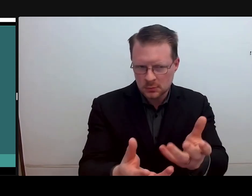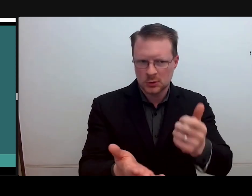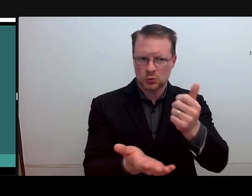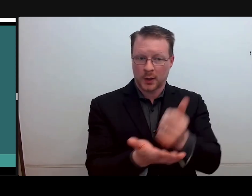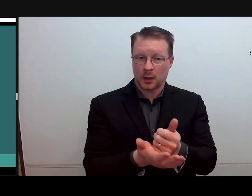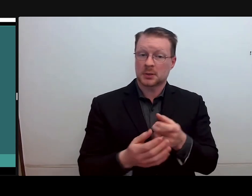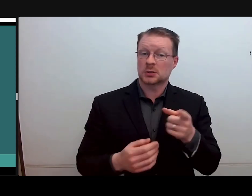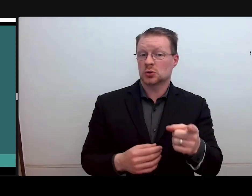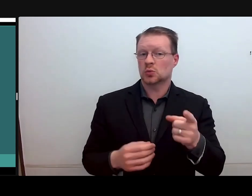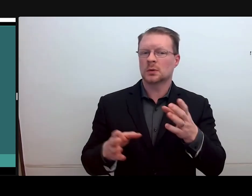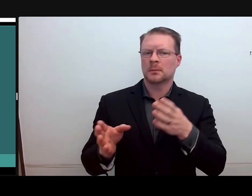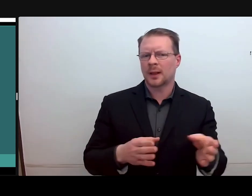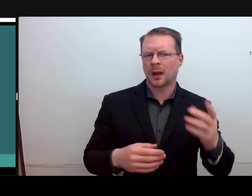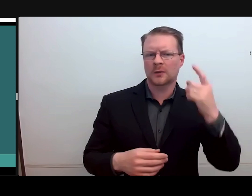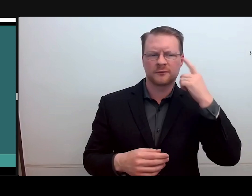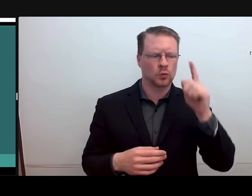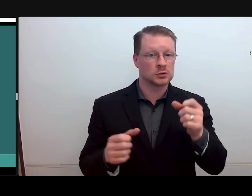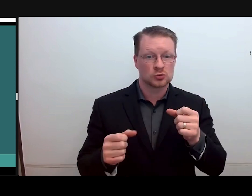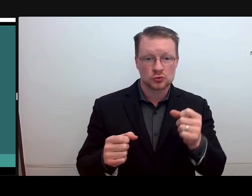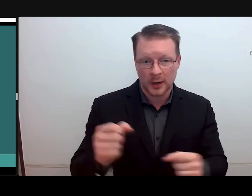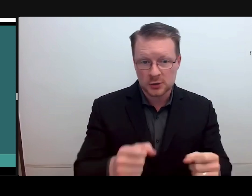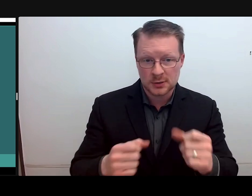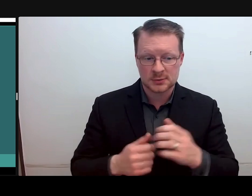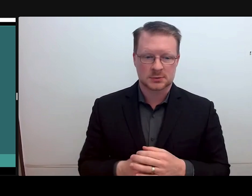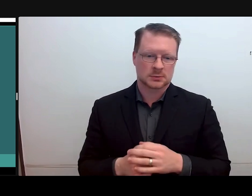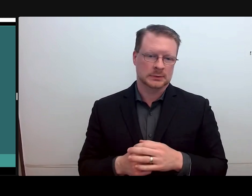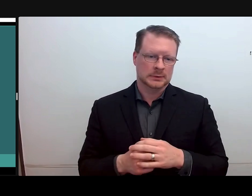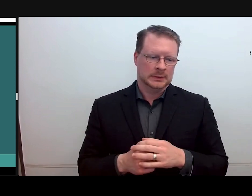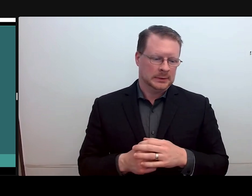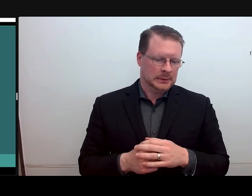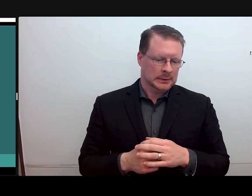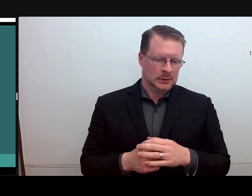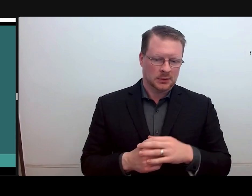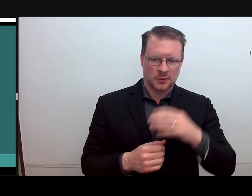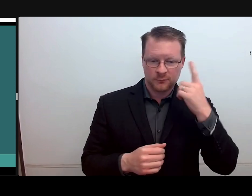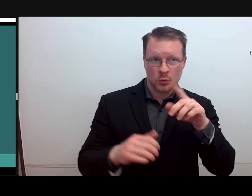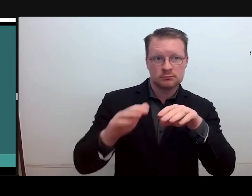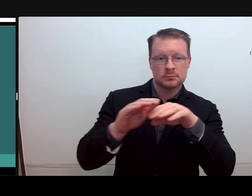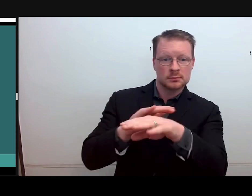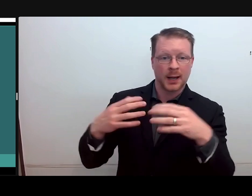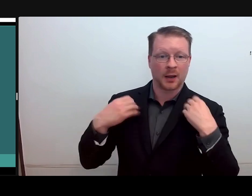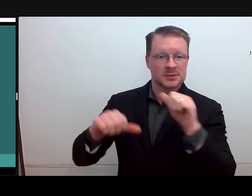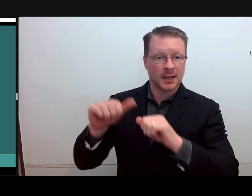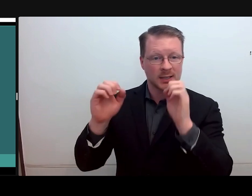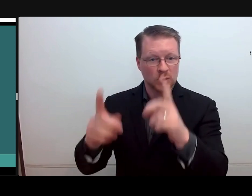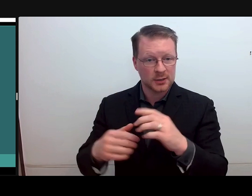information that may help you plan strategically for access